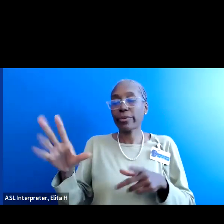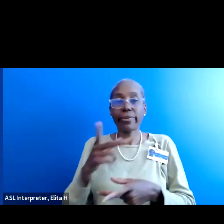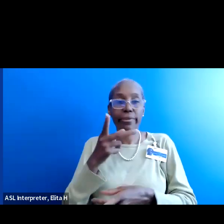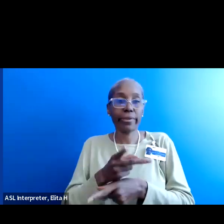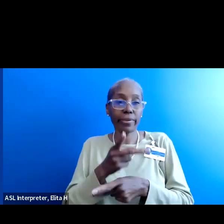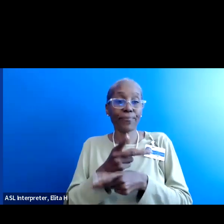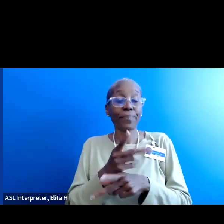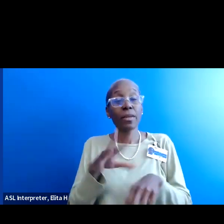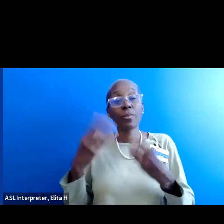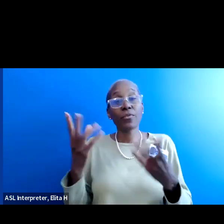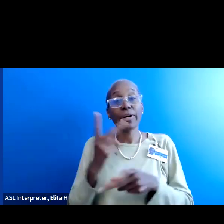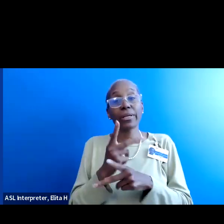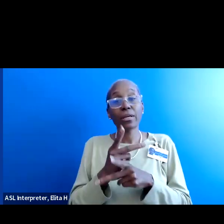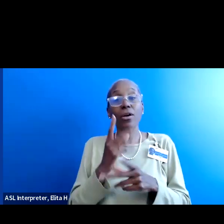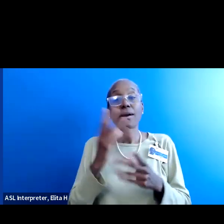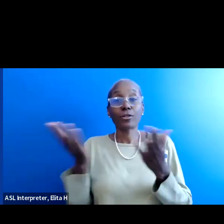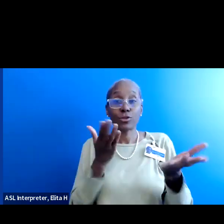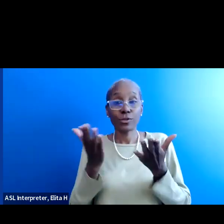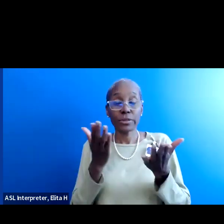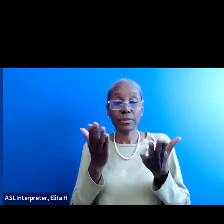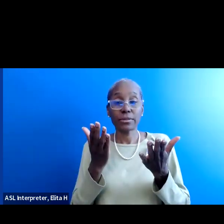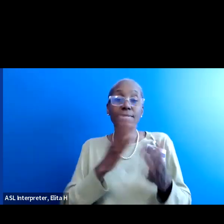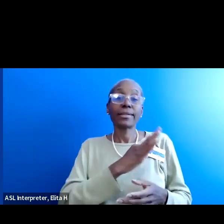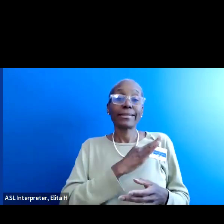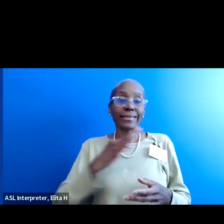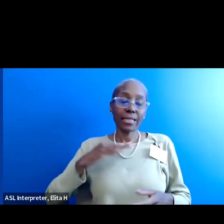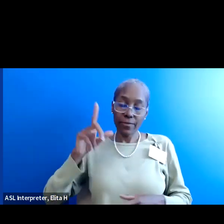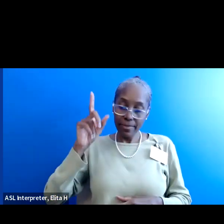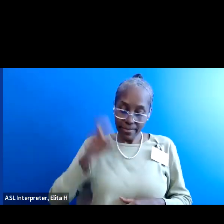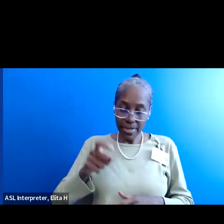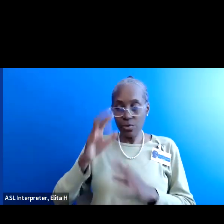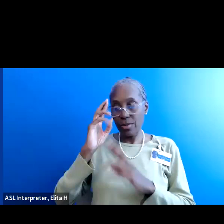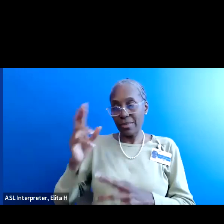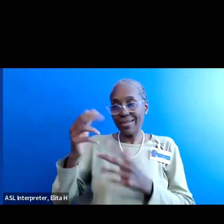When providing care and services, staff must respect each residents individuality,